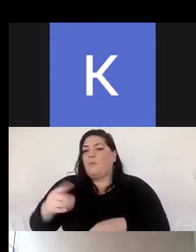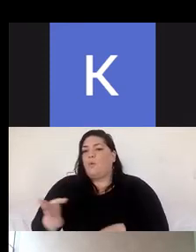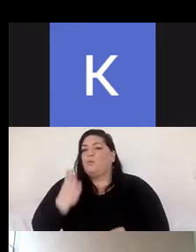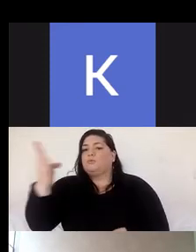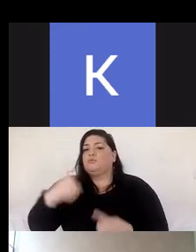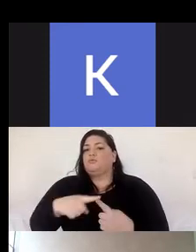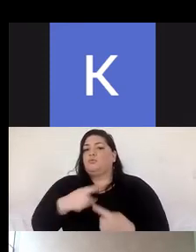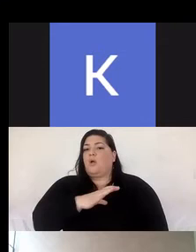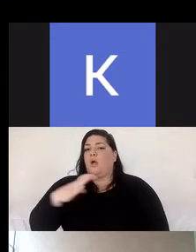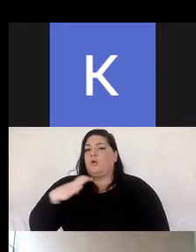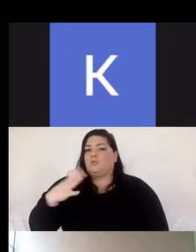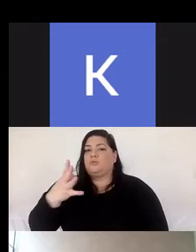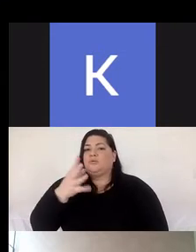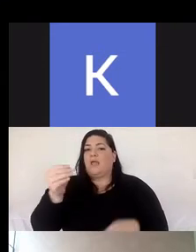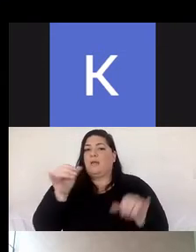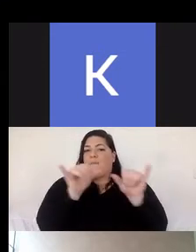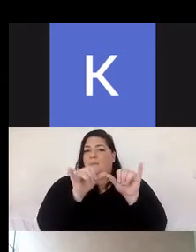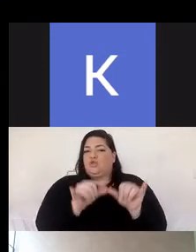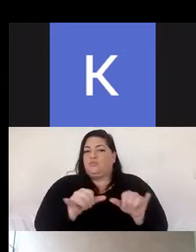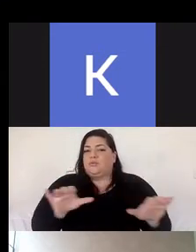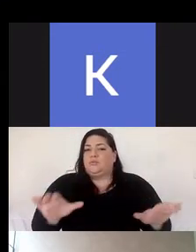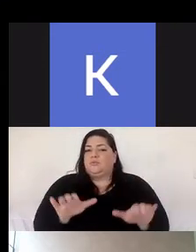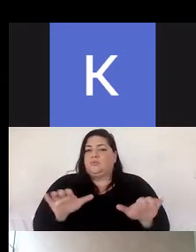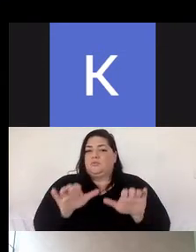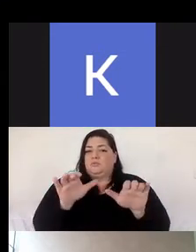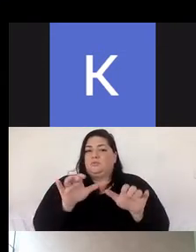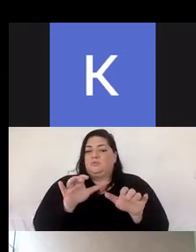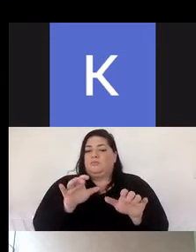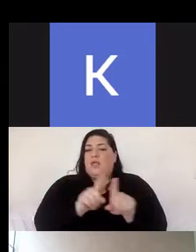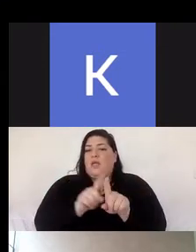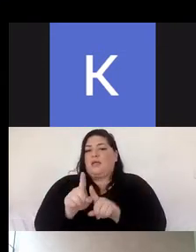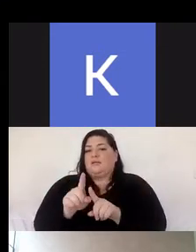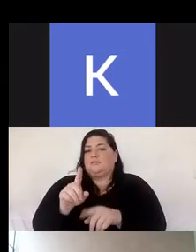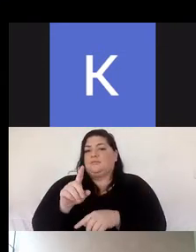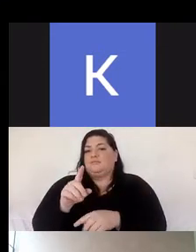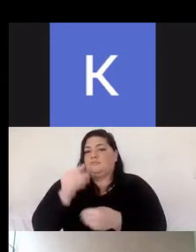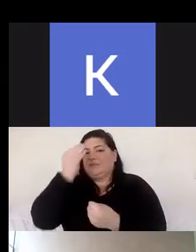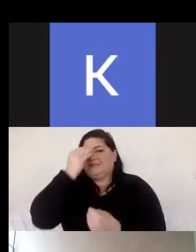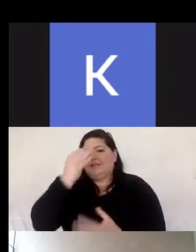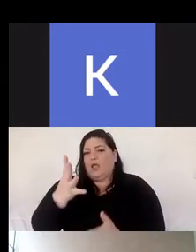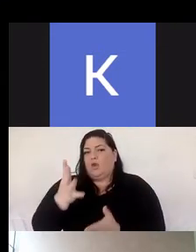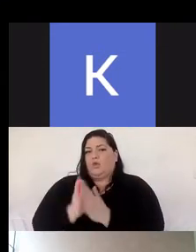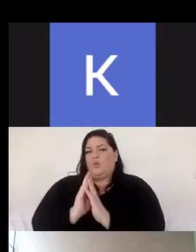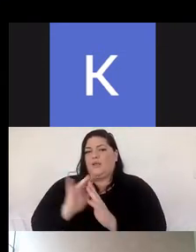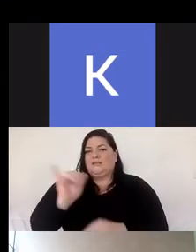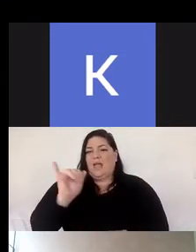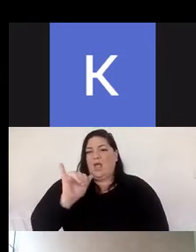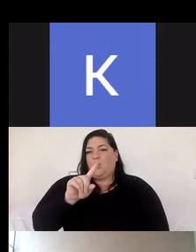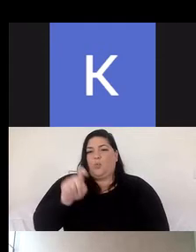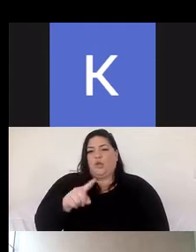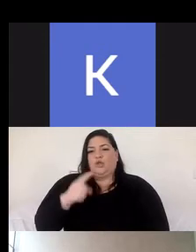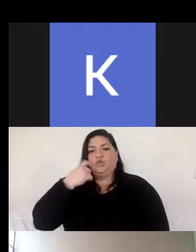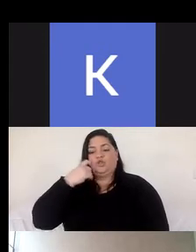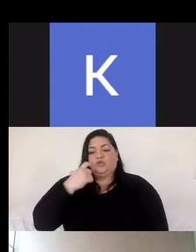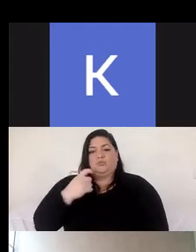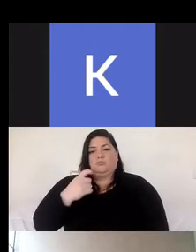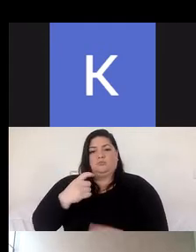measurement, and ongoing data requests, like those questions that I just shared. Now that you know how the data is